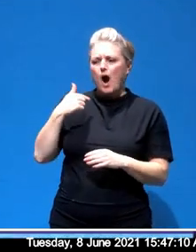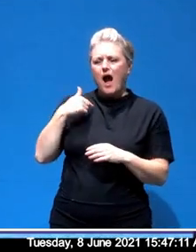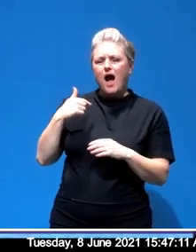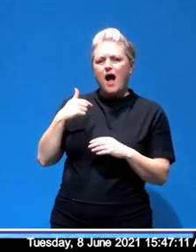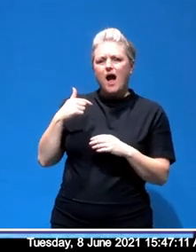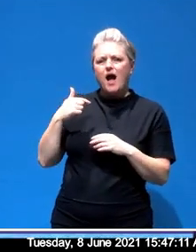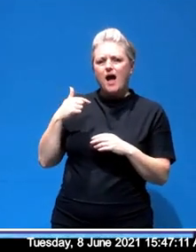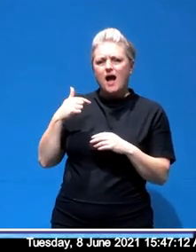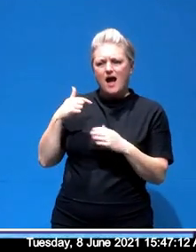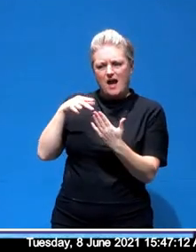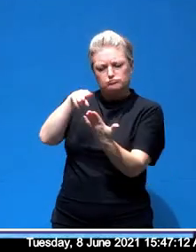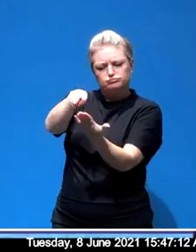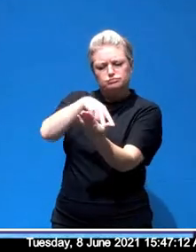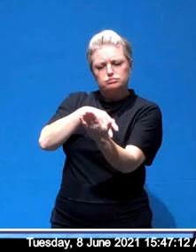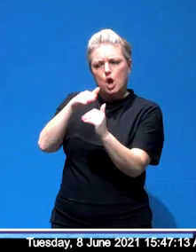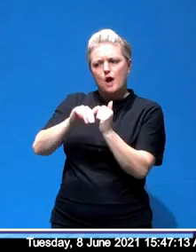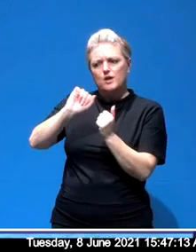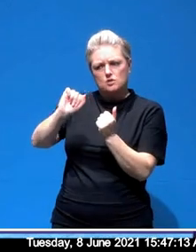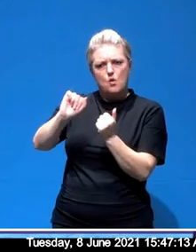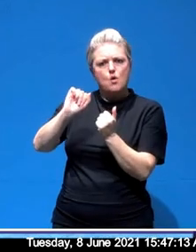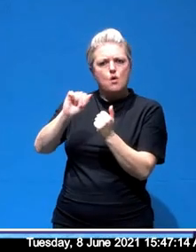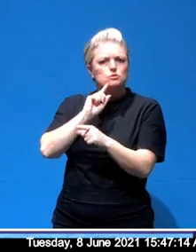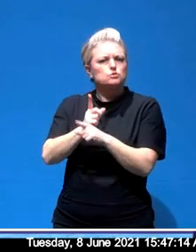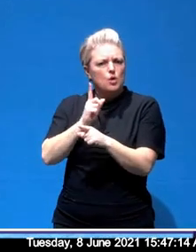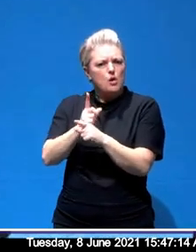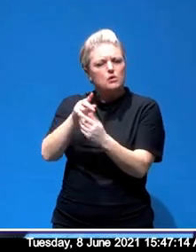pace, having regard to the time. I'm going to move around a little bit.